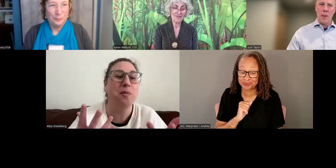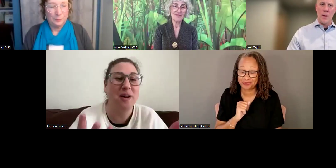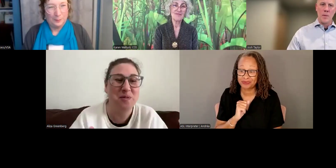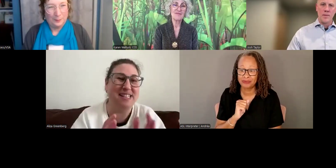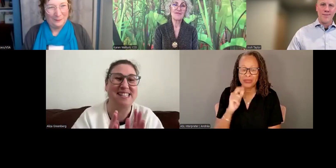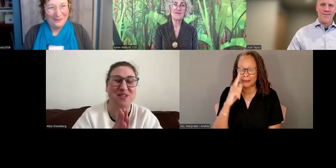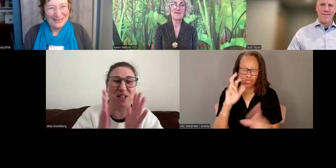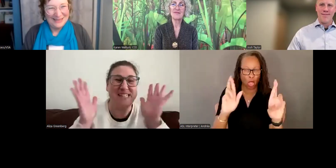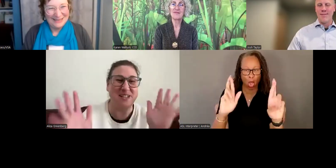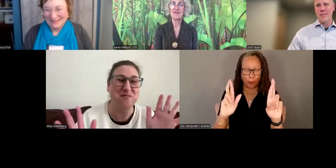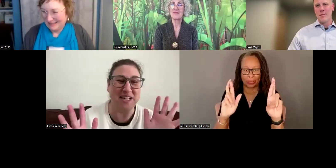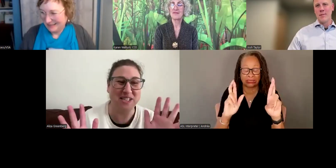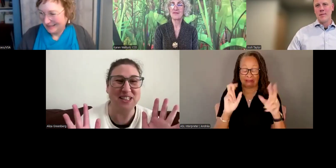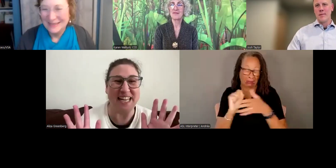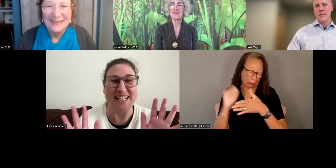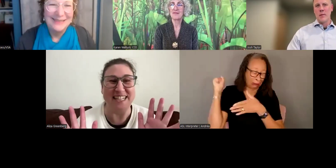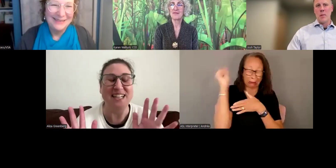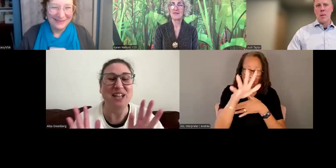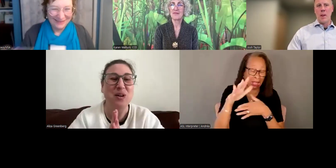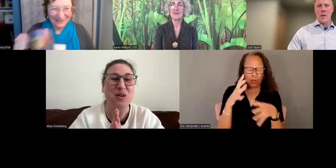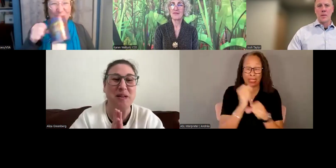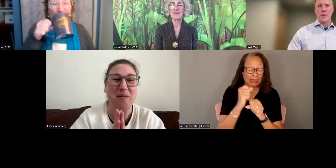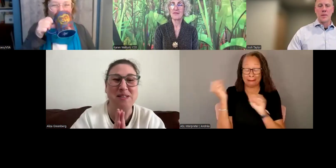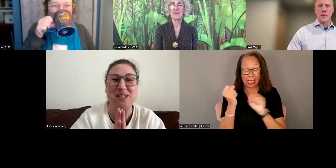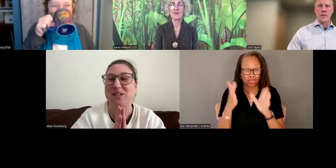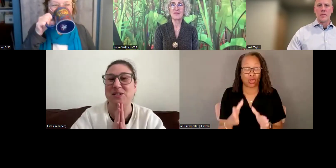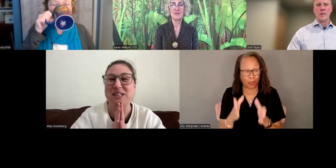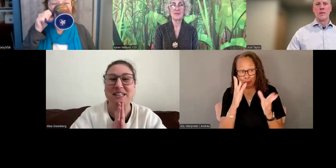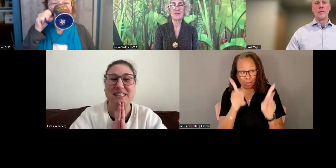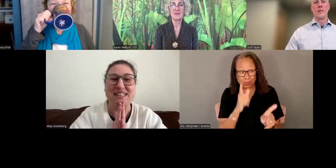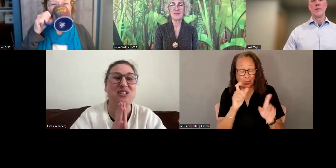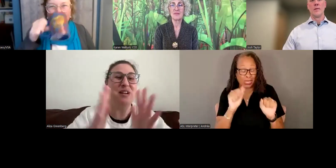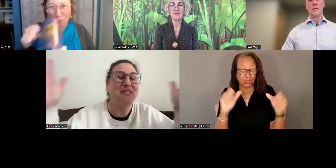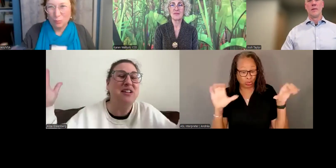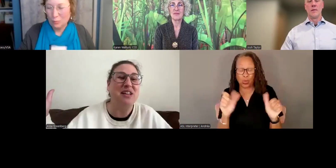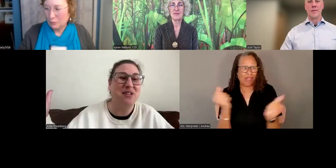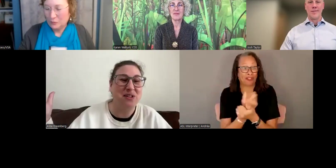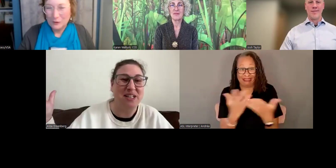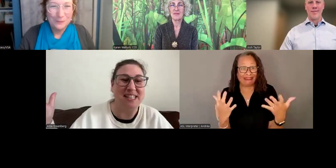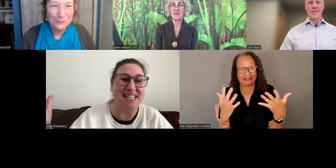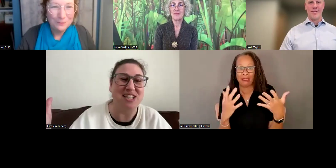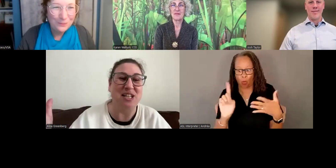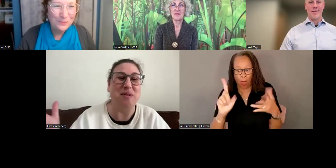The hope is, like, we'll get some magical candidate who will be able to do everything for the organization